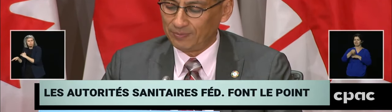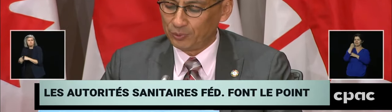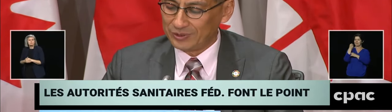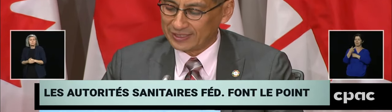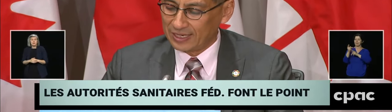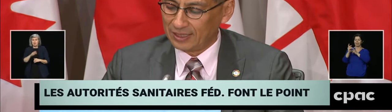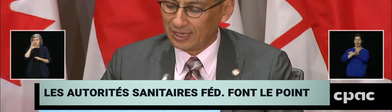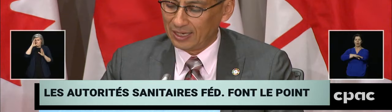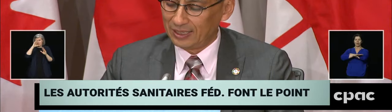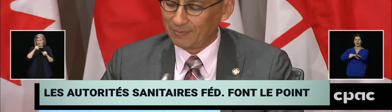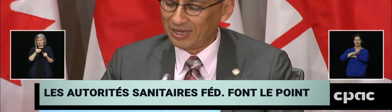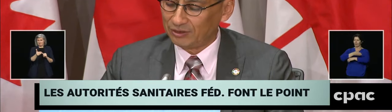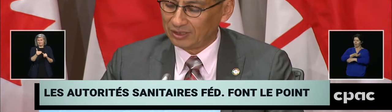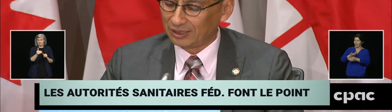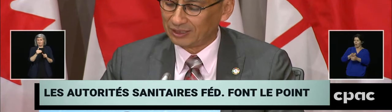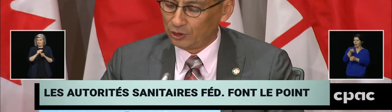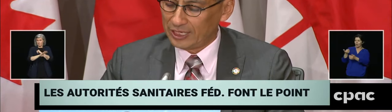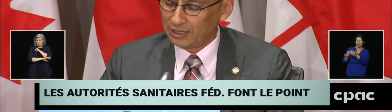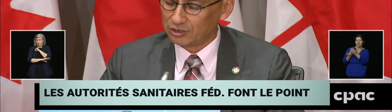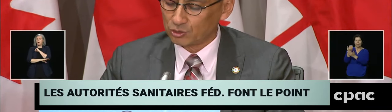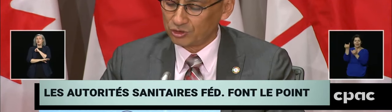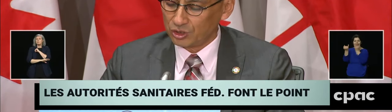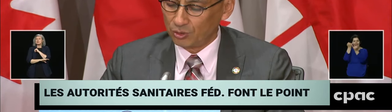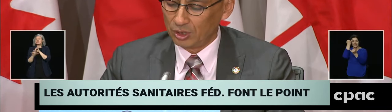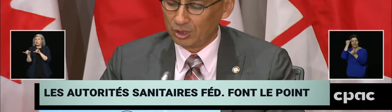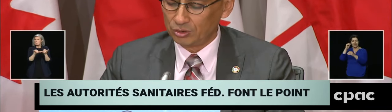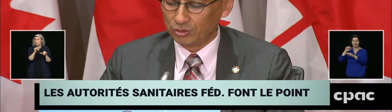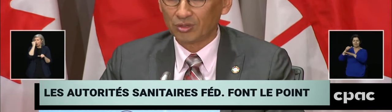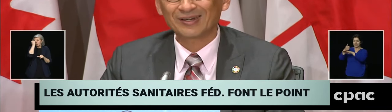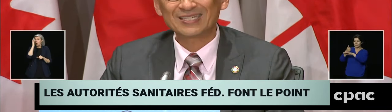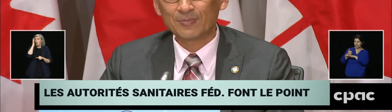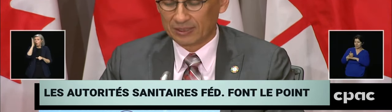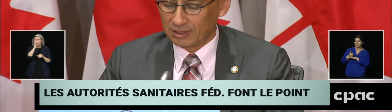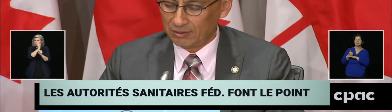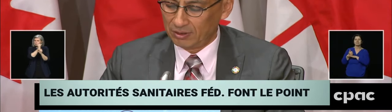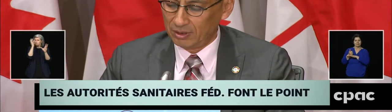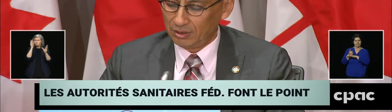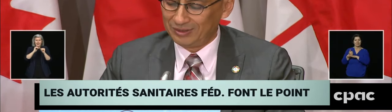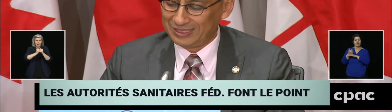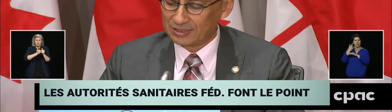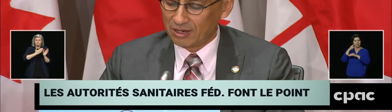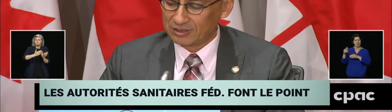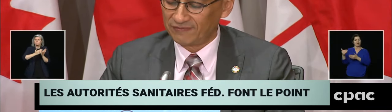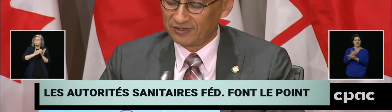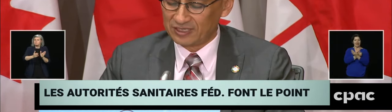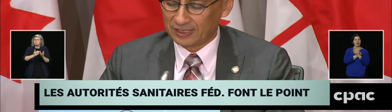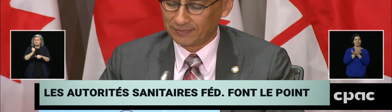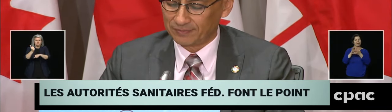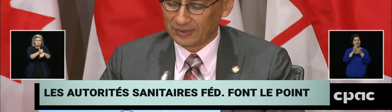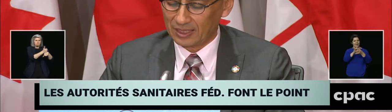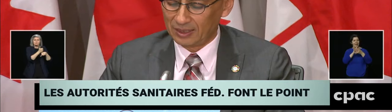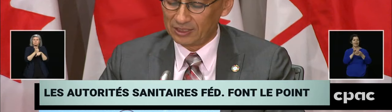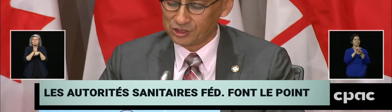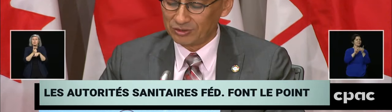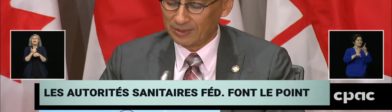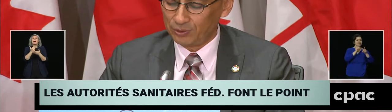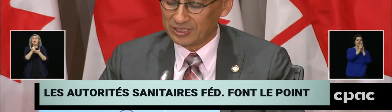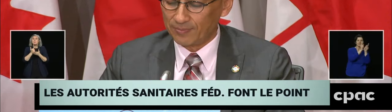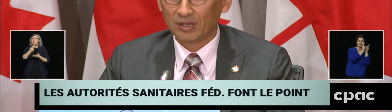WE EXPECT WE MIGHT SEE MORE INNOVATIONS THIS FALL THAT WILL